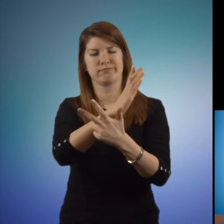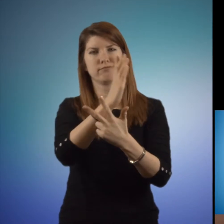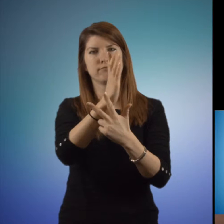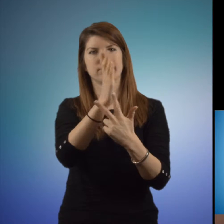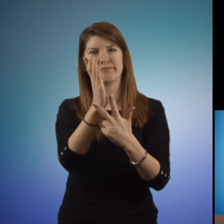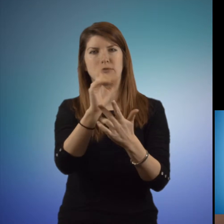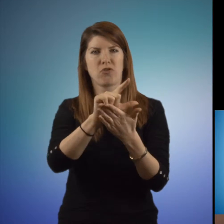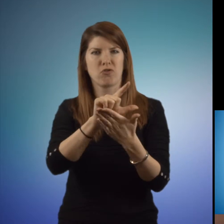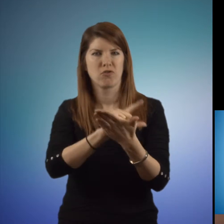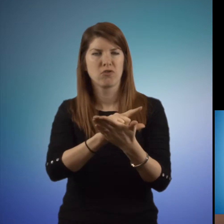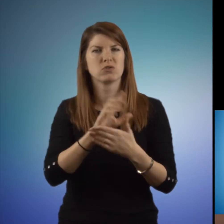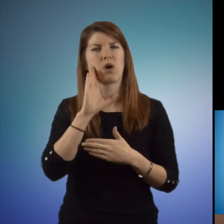And so I'm going to walk you through it here.